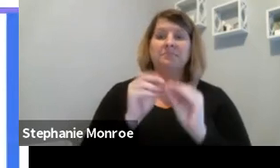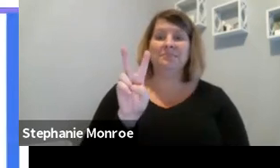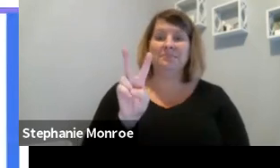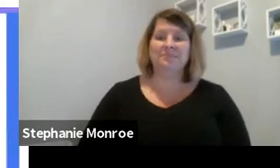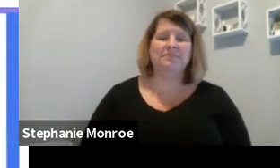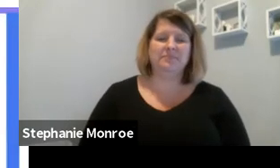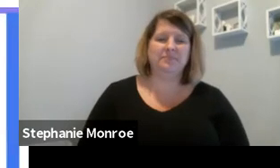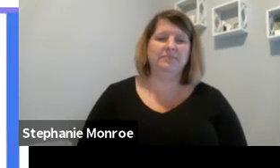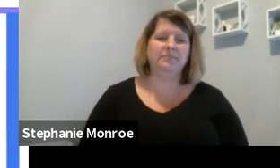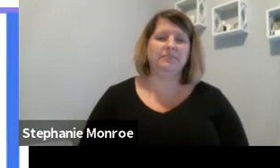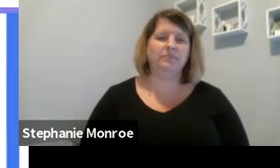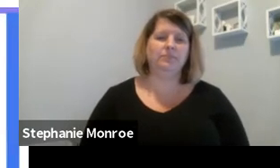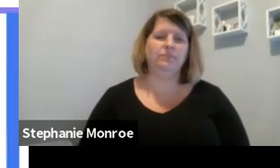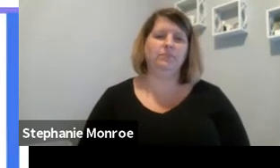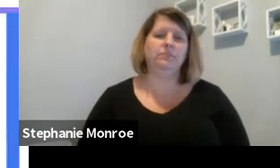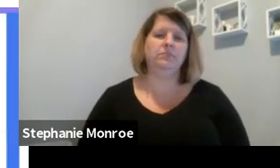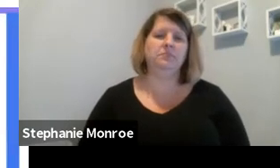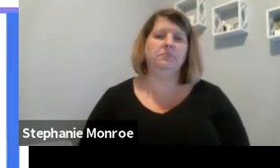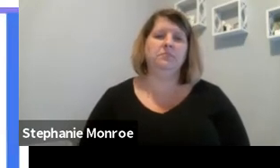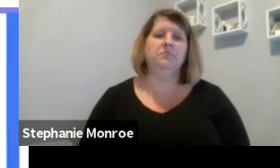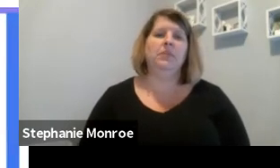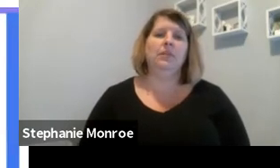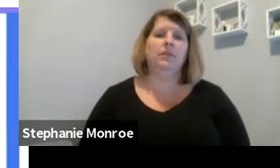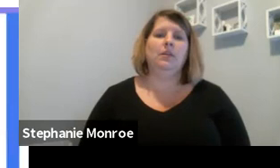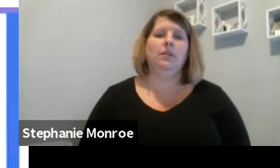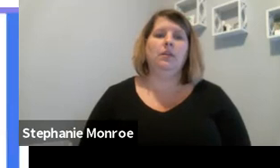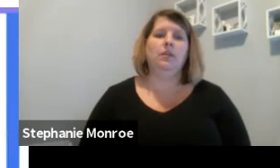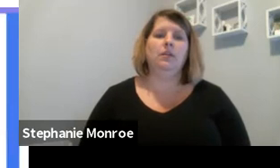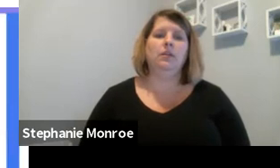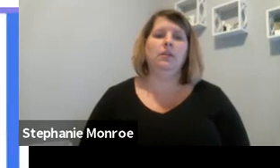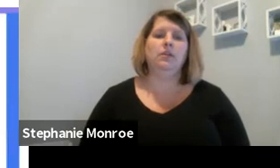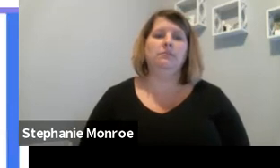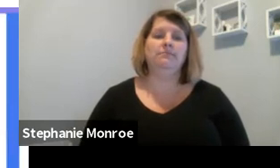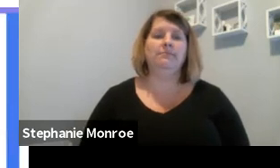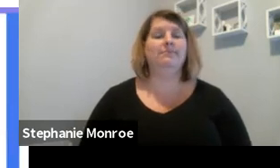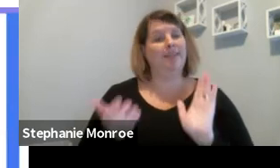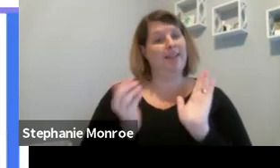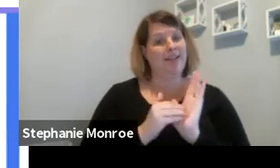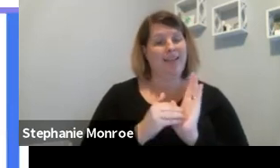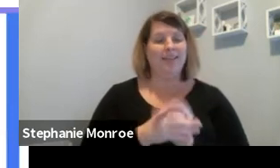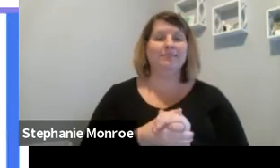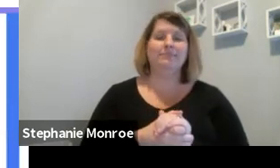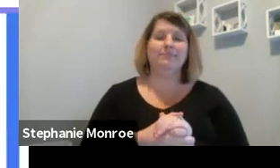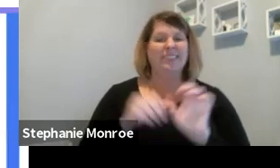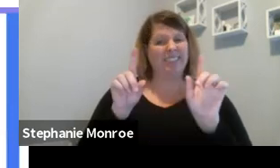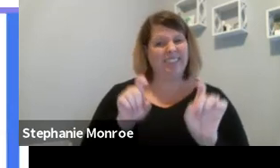Question number two. Well, here we are again, testing your knowledge.